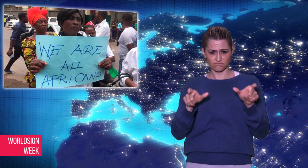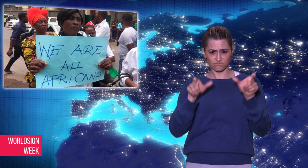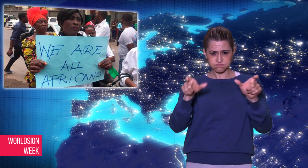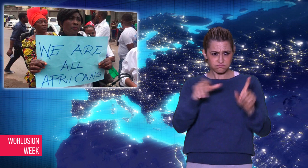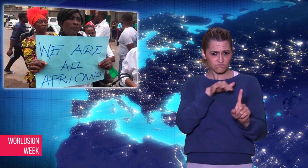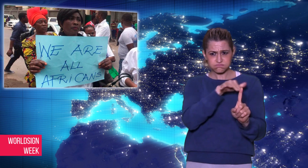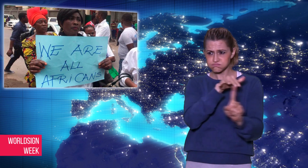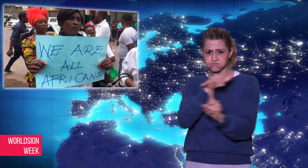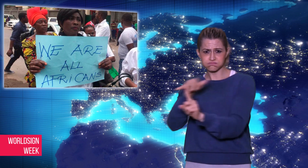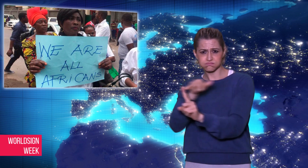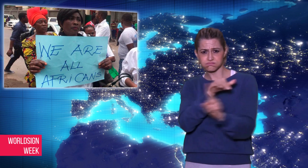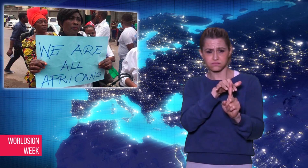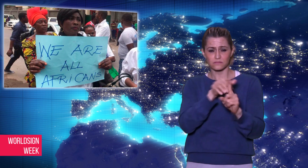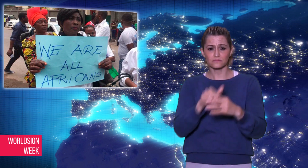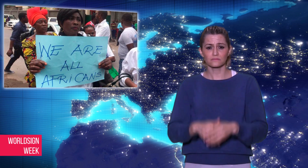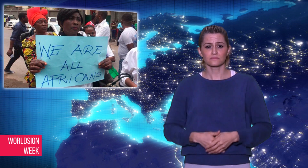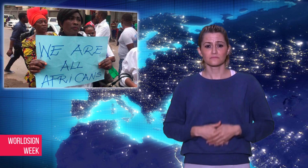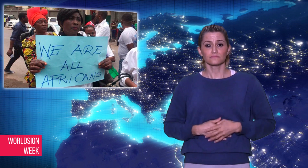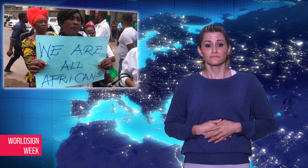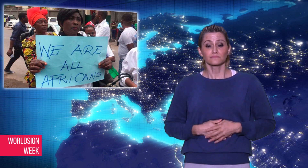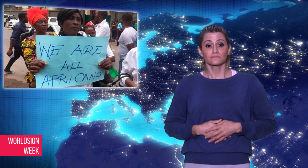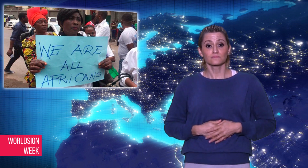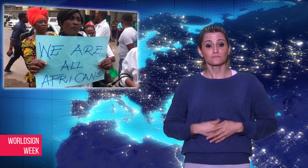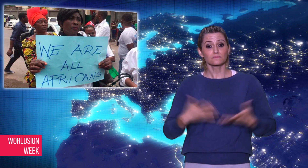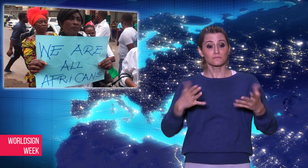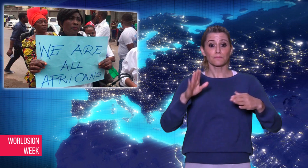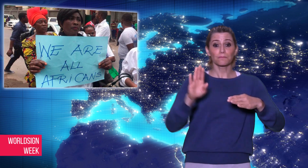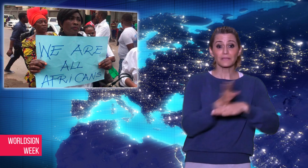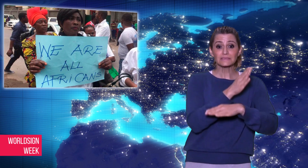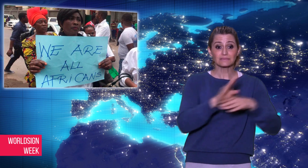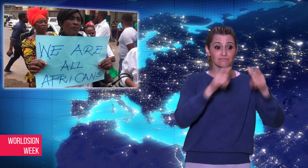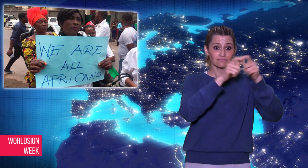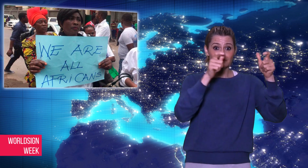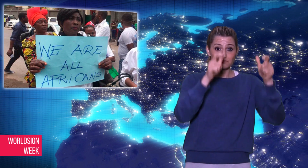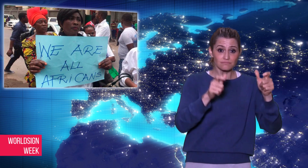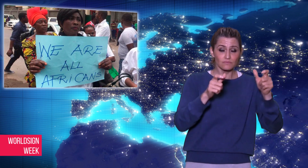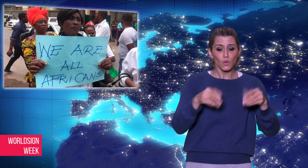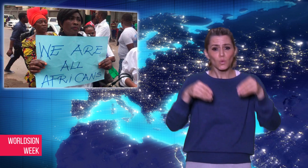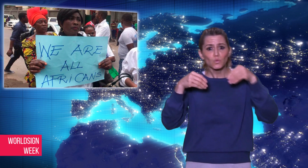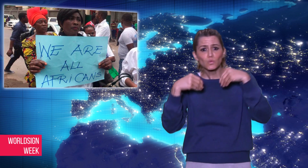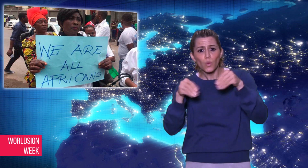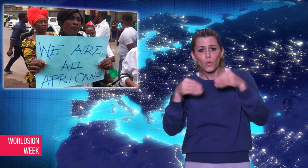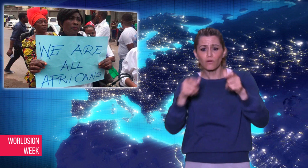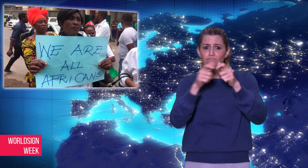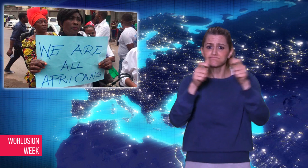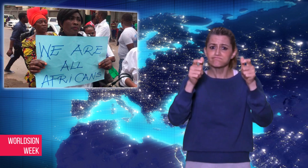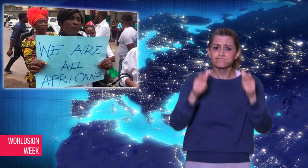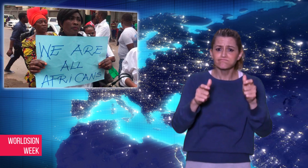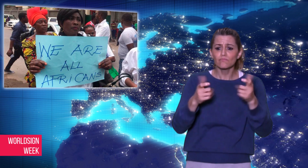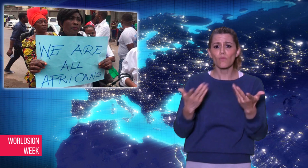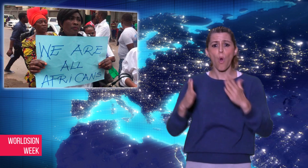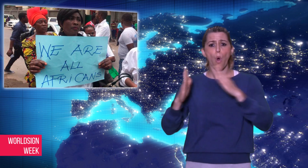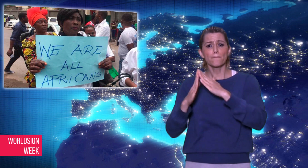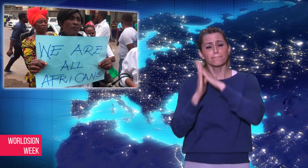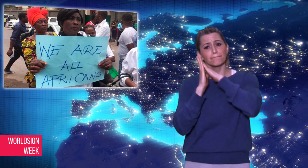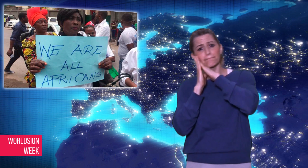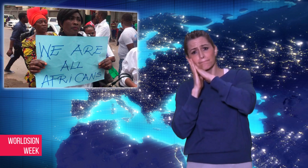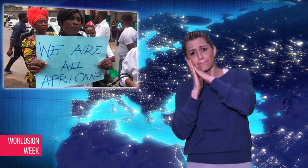African nations. Foreign-owned stores and